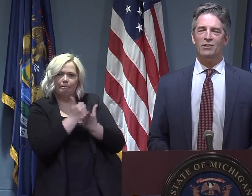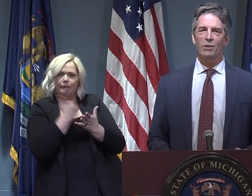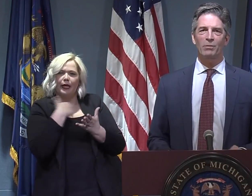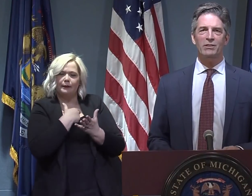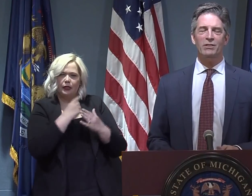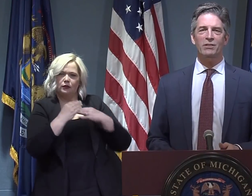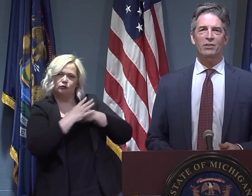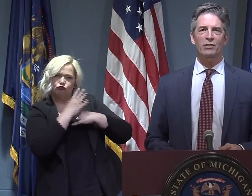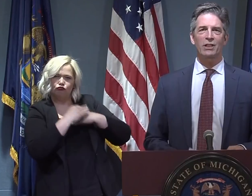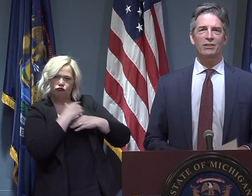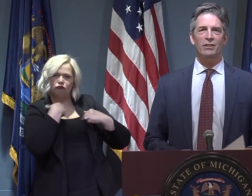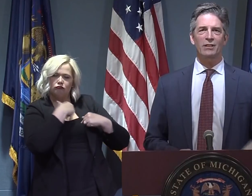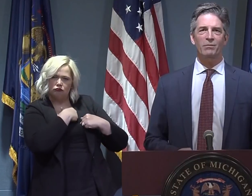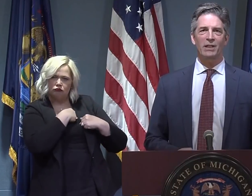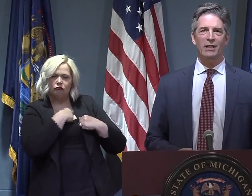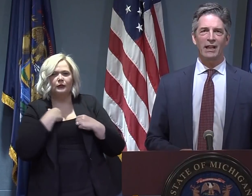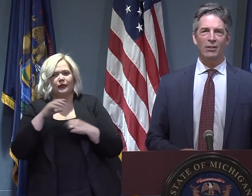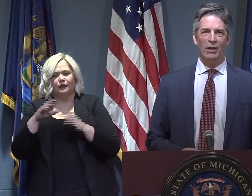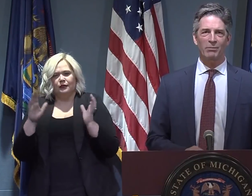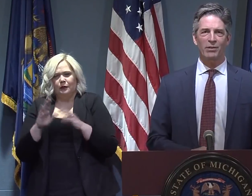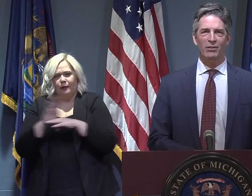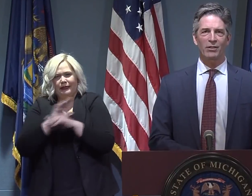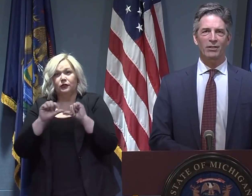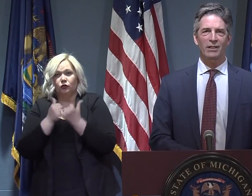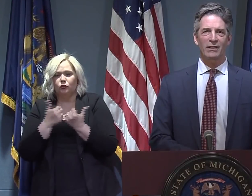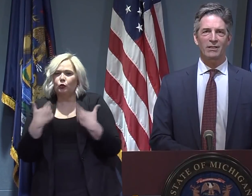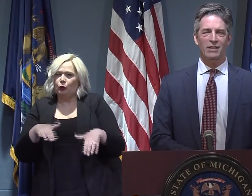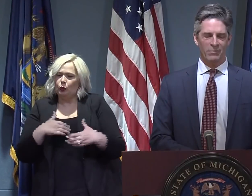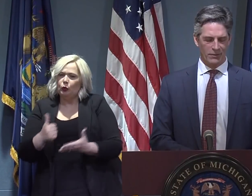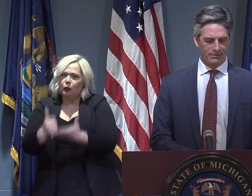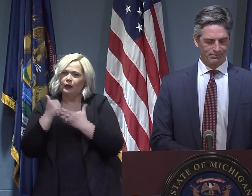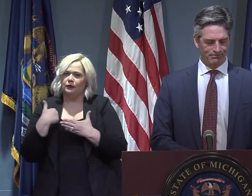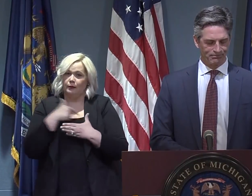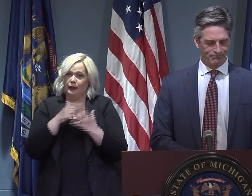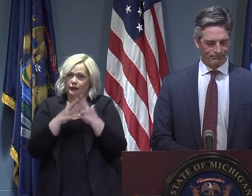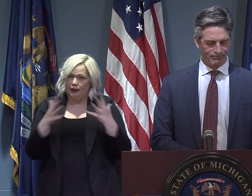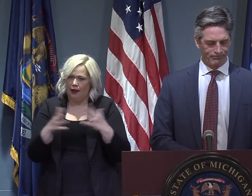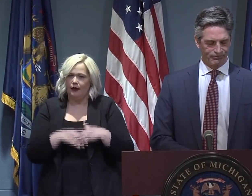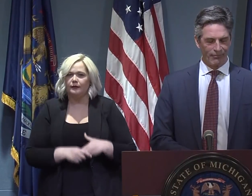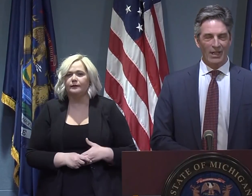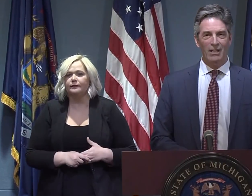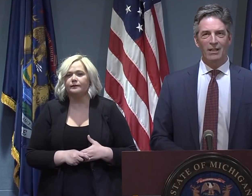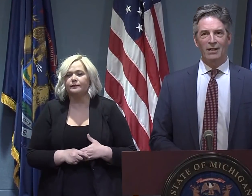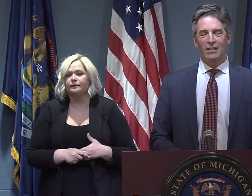ADDED TO KEEP THE PERSPECTIVES OF SMALL ACCIDENT IN FRONT OF US AND THE SMALL BUSINESS